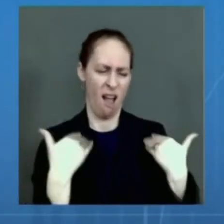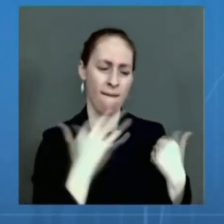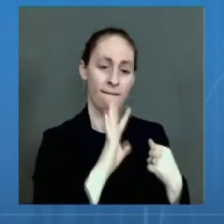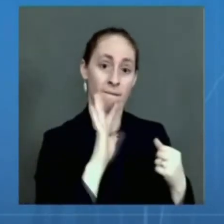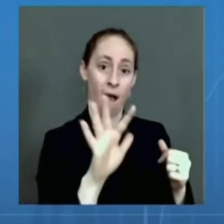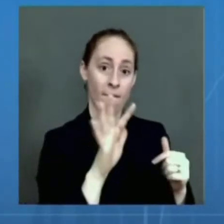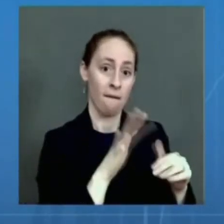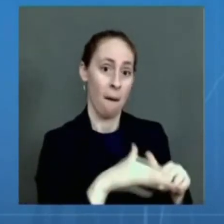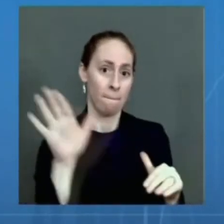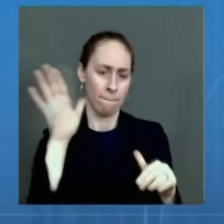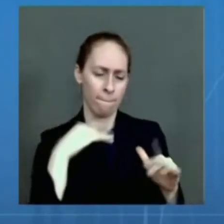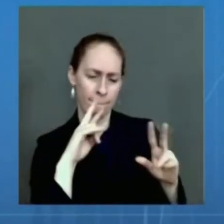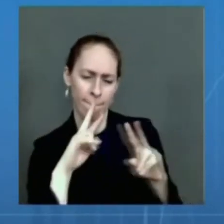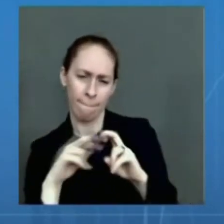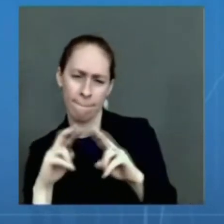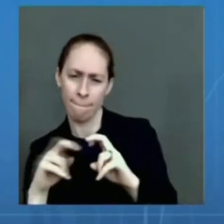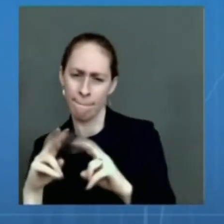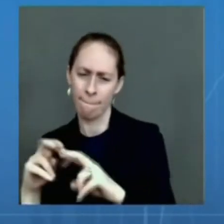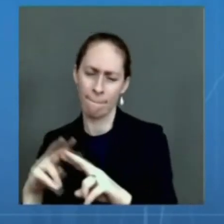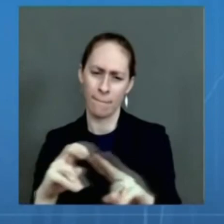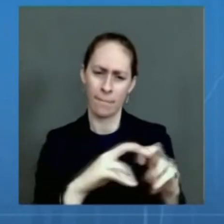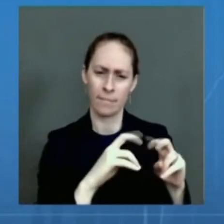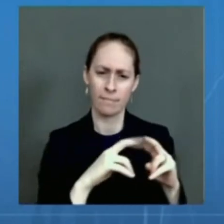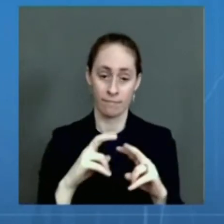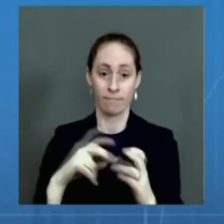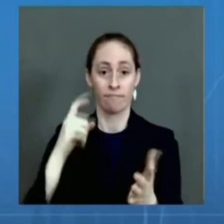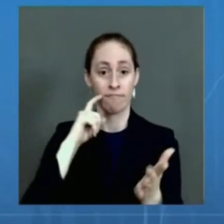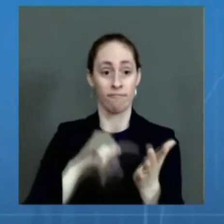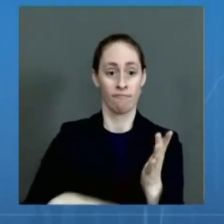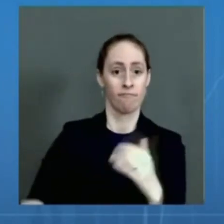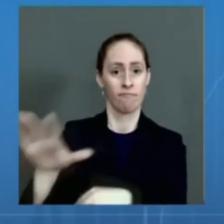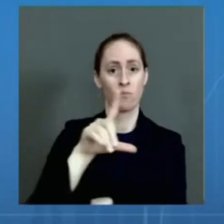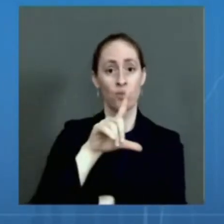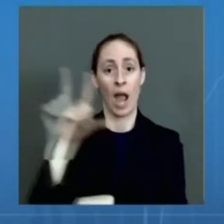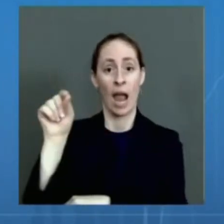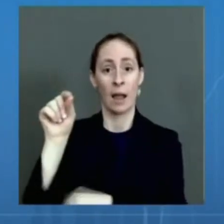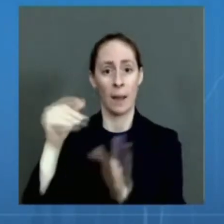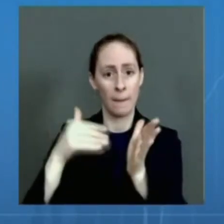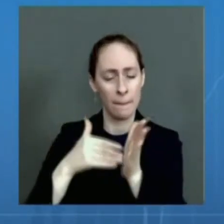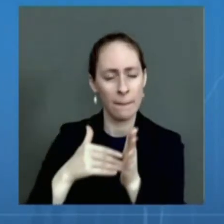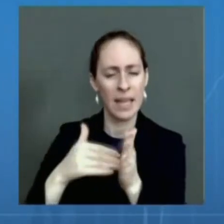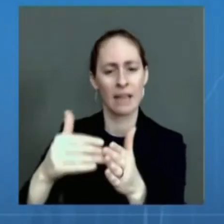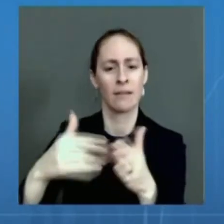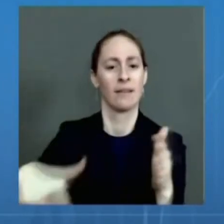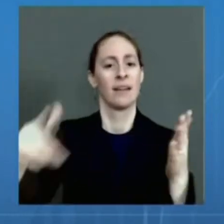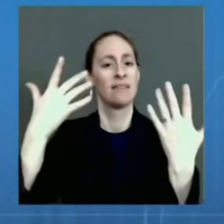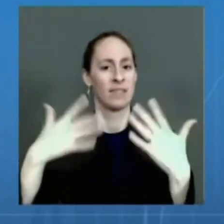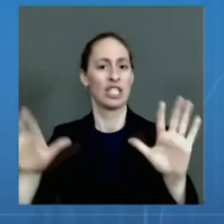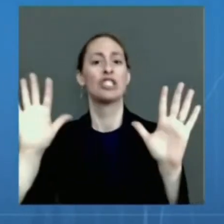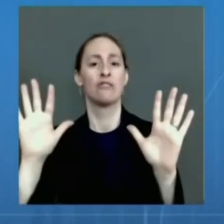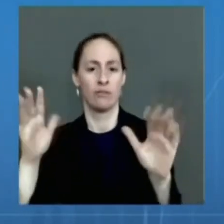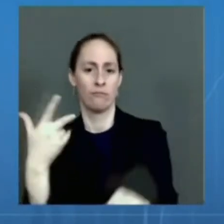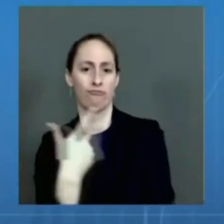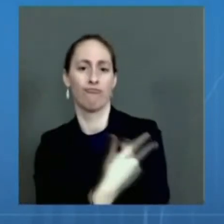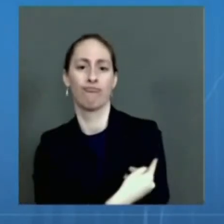TO 11. WE NOW HAVE EXPERIENCED VACCINATING OVER 20 MILLION CHILDREN UNDER THE AGE OF 17